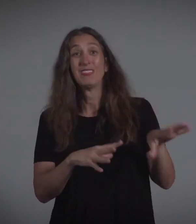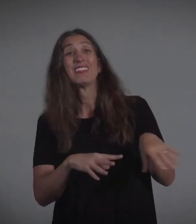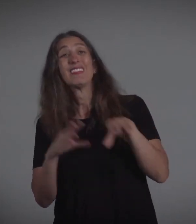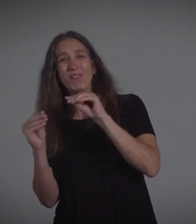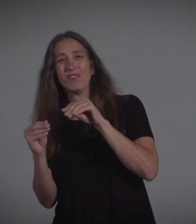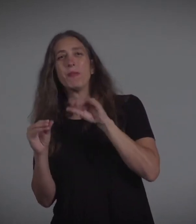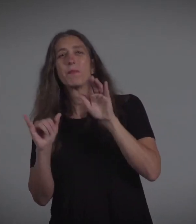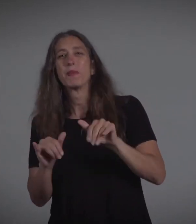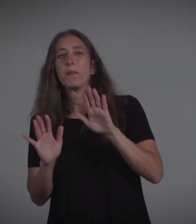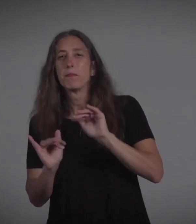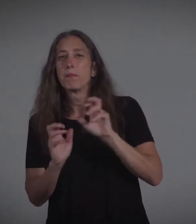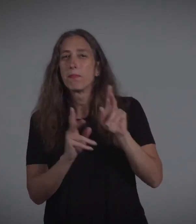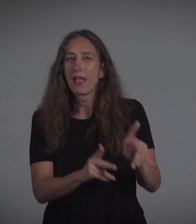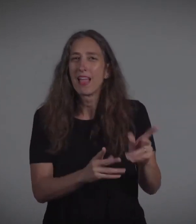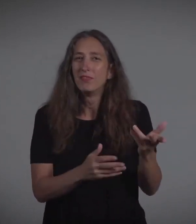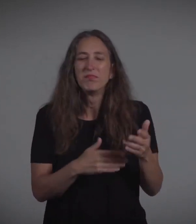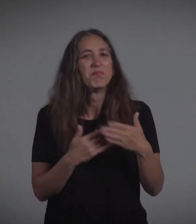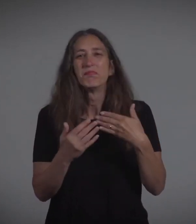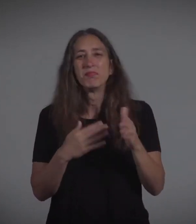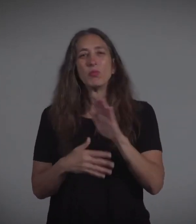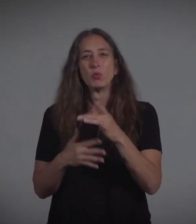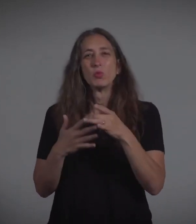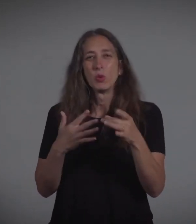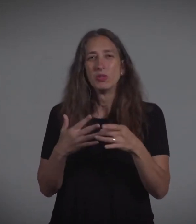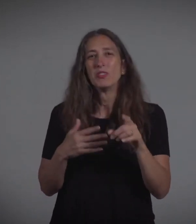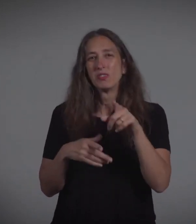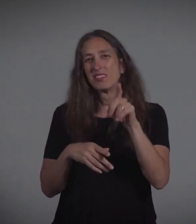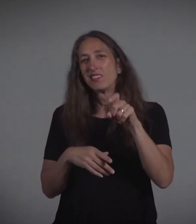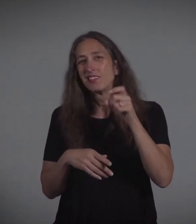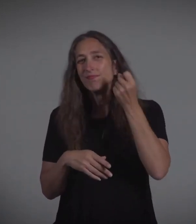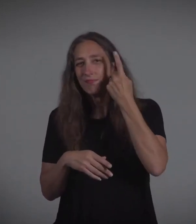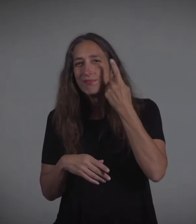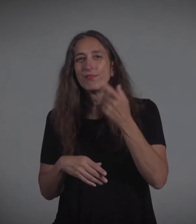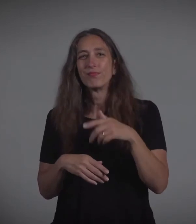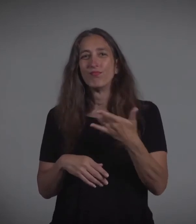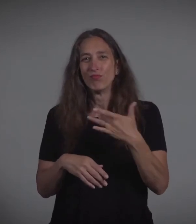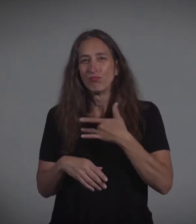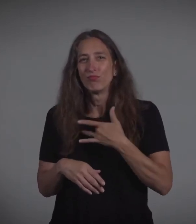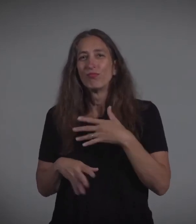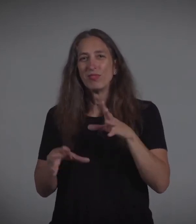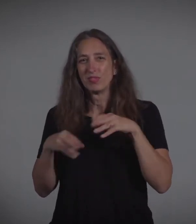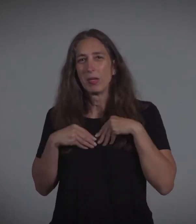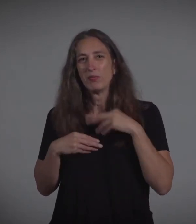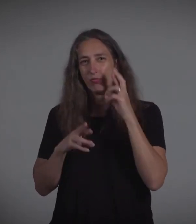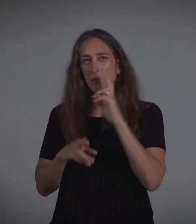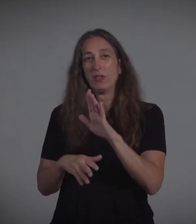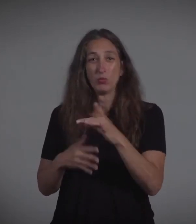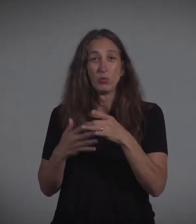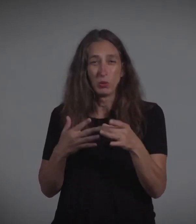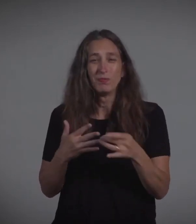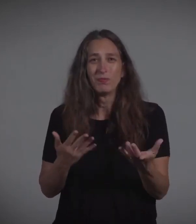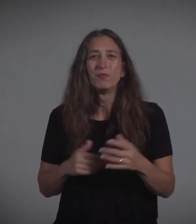They may leave and then go back. That is their choice. You need to be understanding, compassionate,